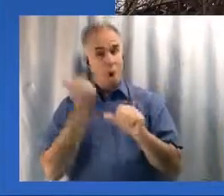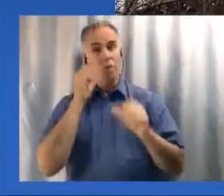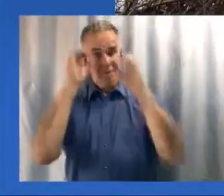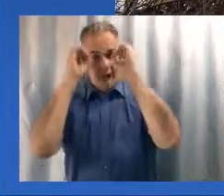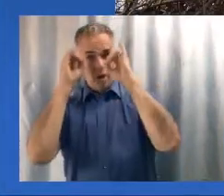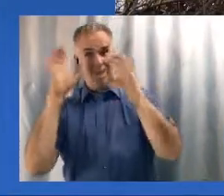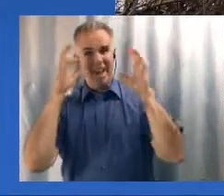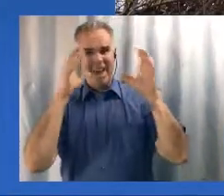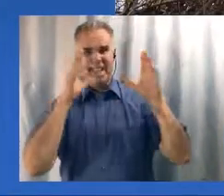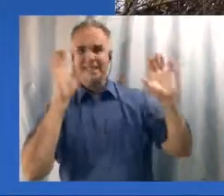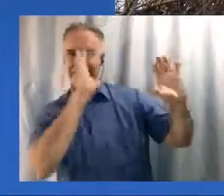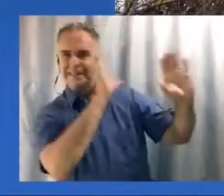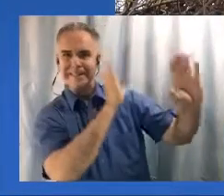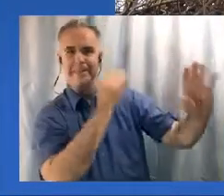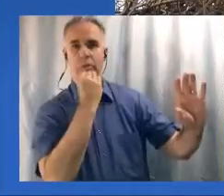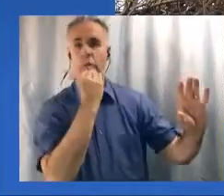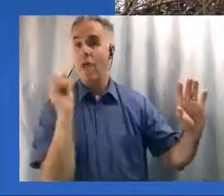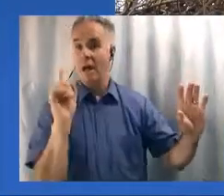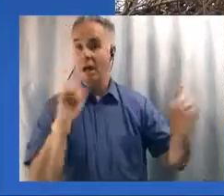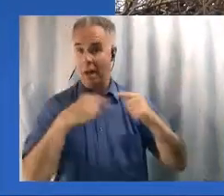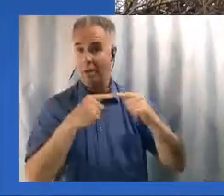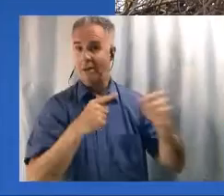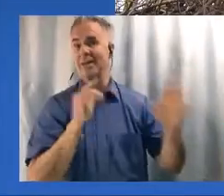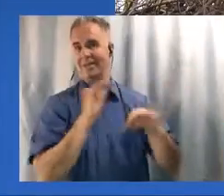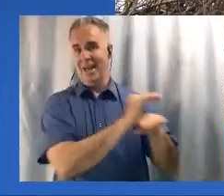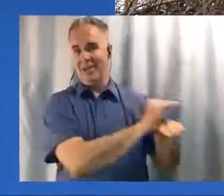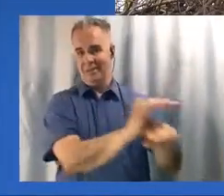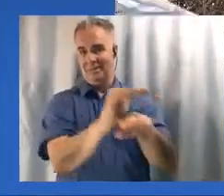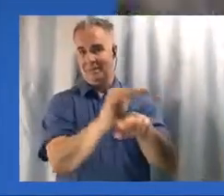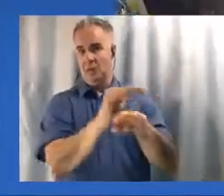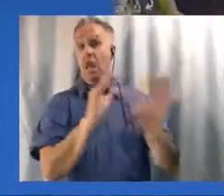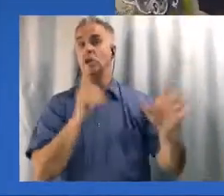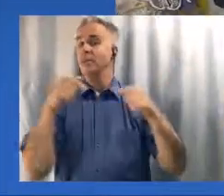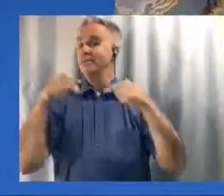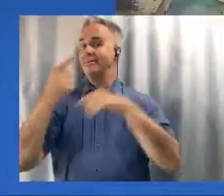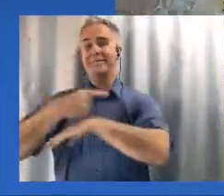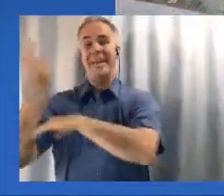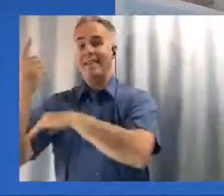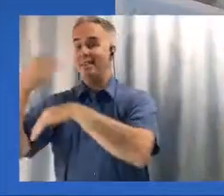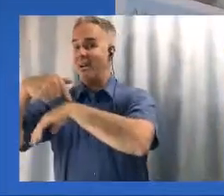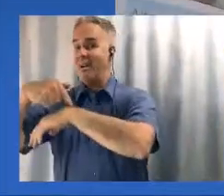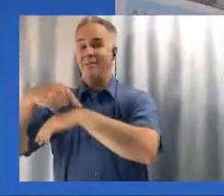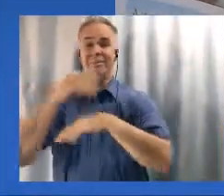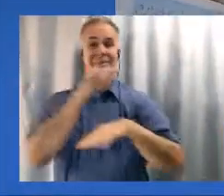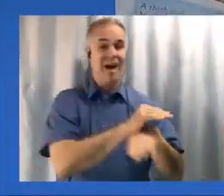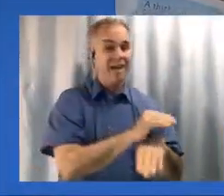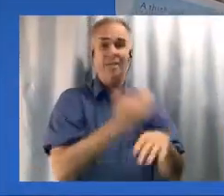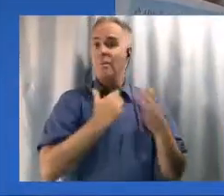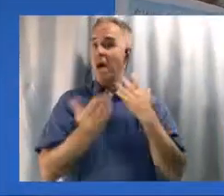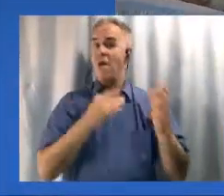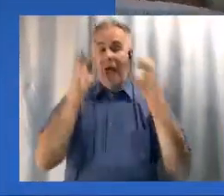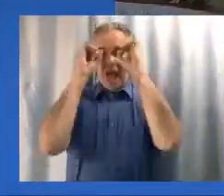Most owls hunt at night. Day or night, they can see much better than people.